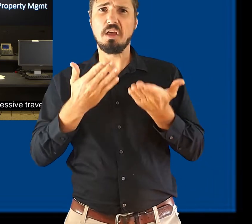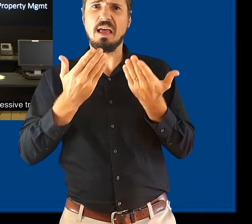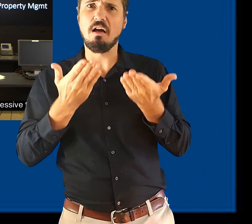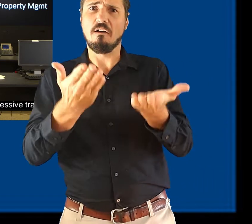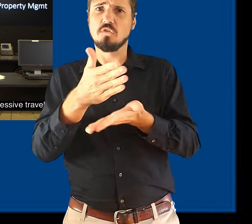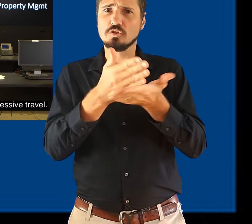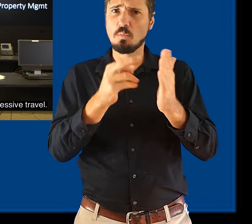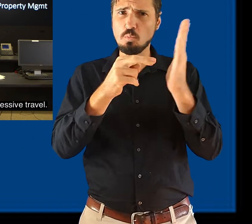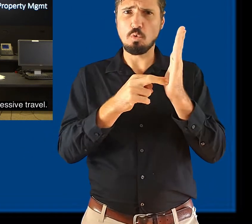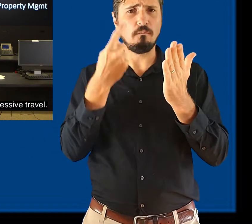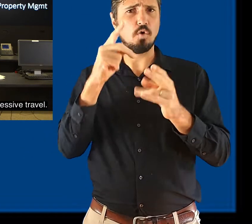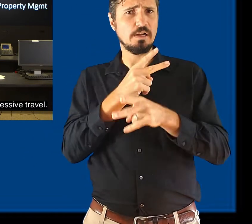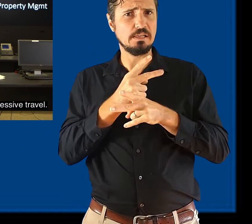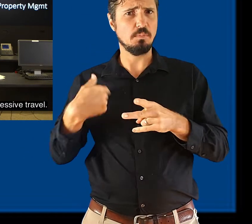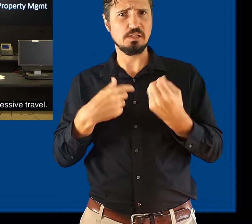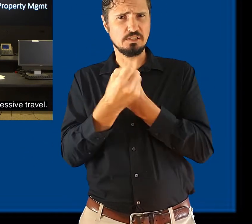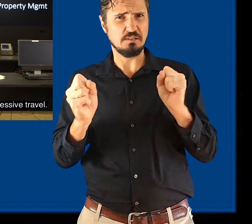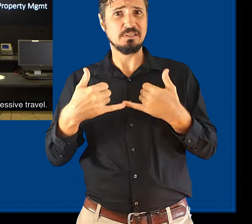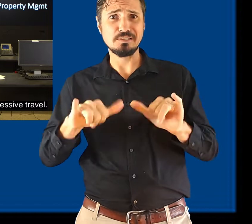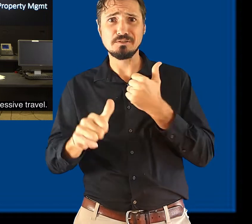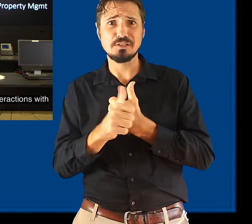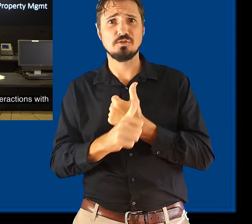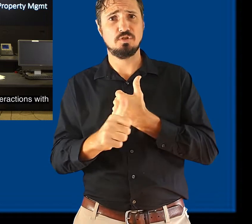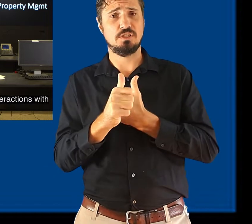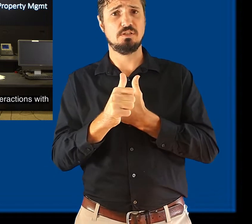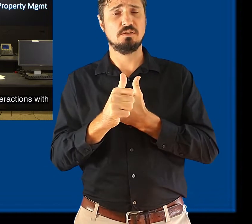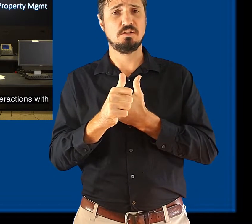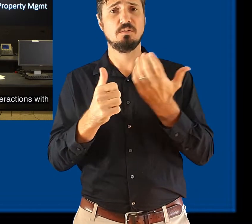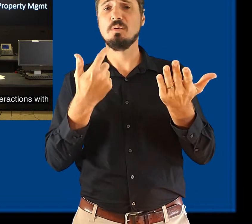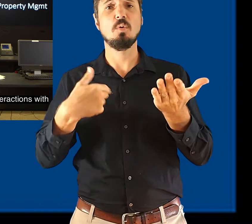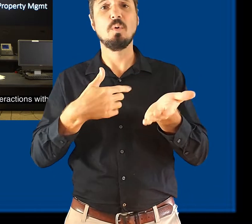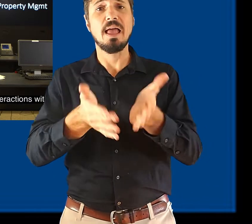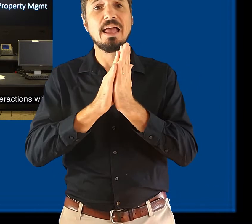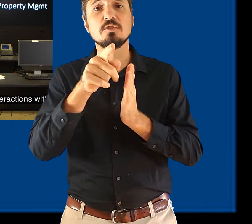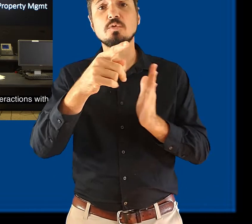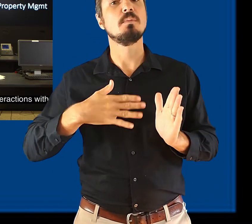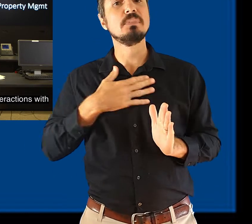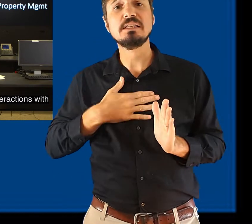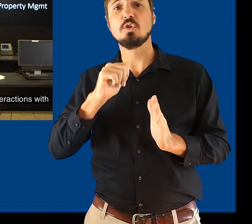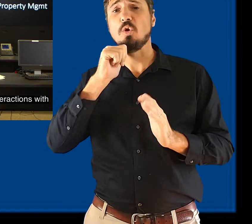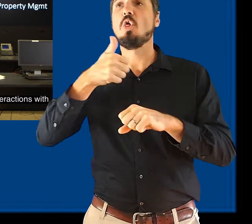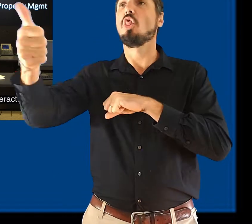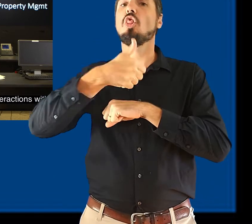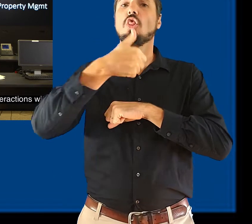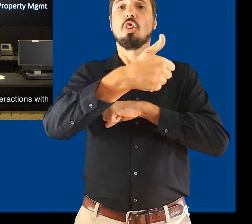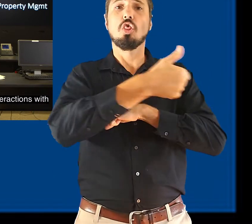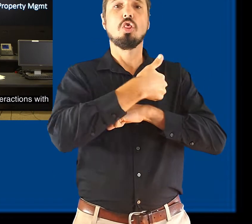Please go directly to and from your residence to your destination, and minimize interactions with others.